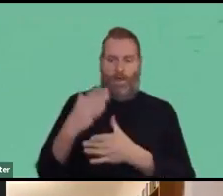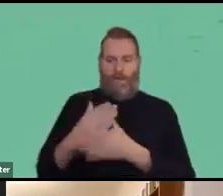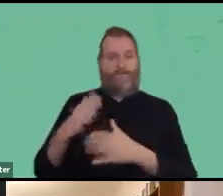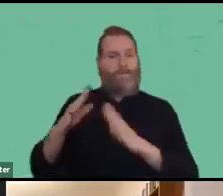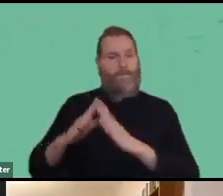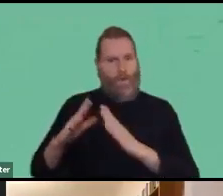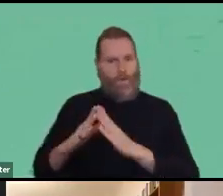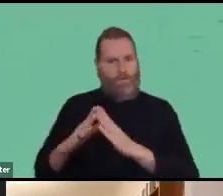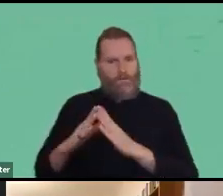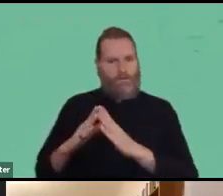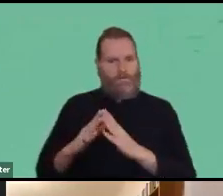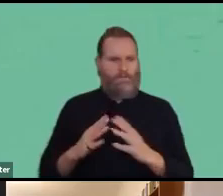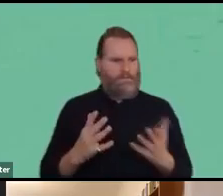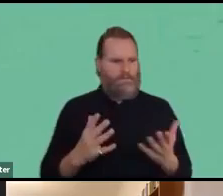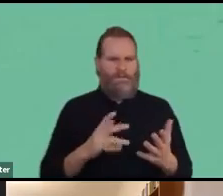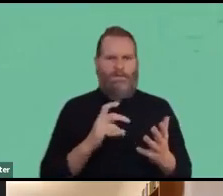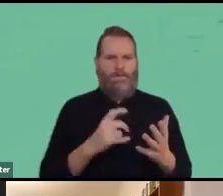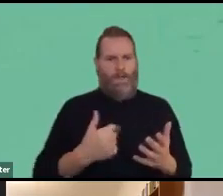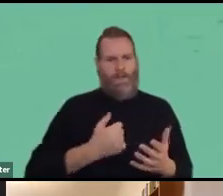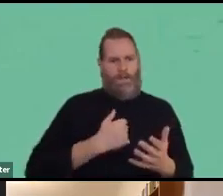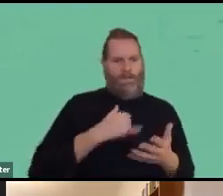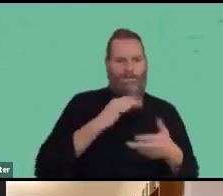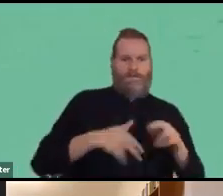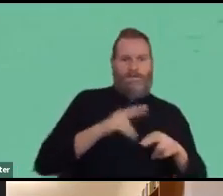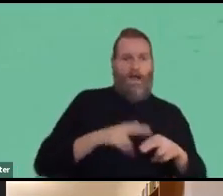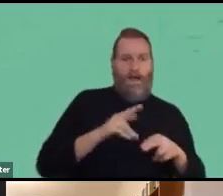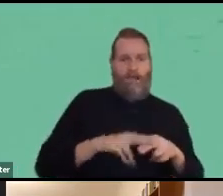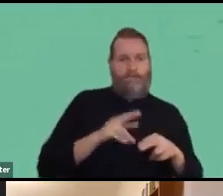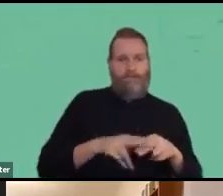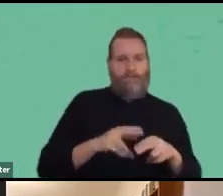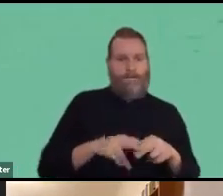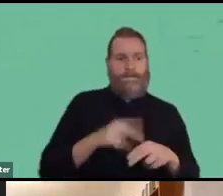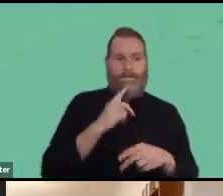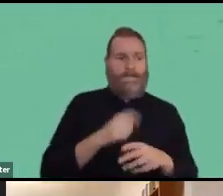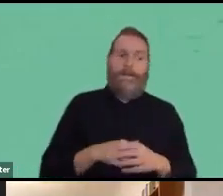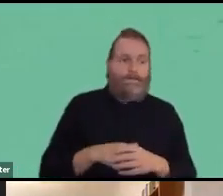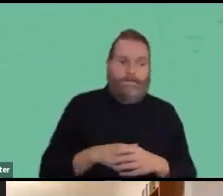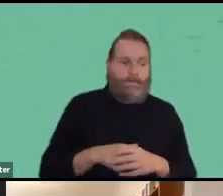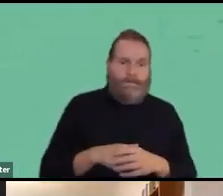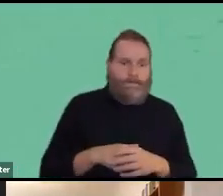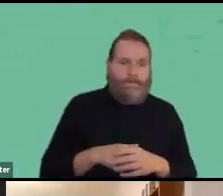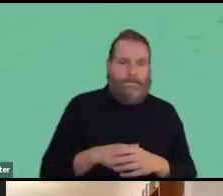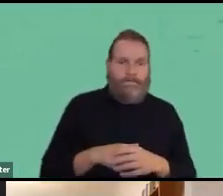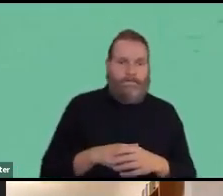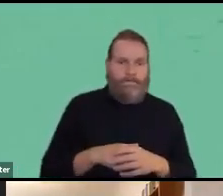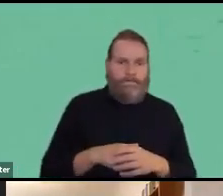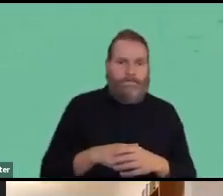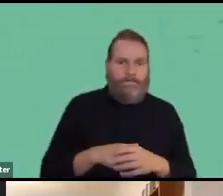against any father they were working from home against any save costs for example travel but